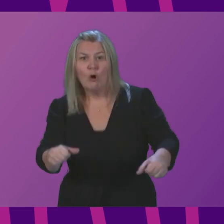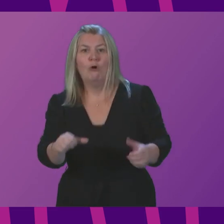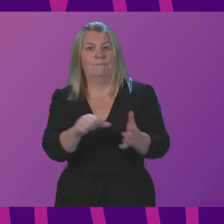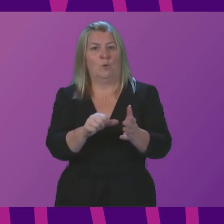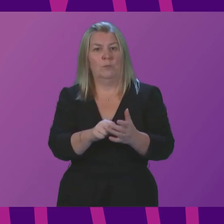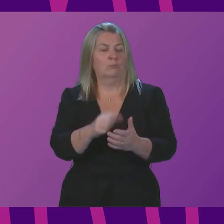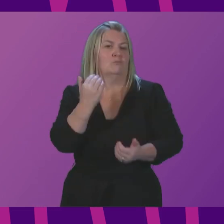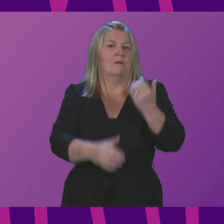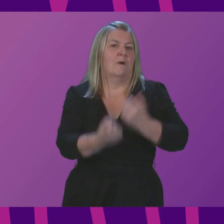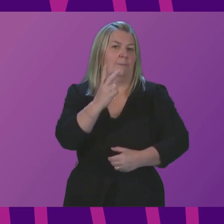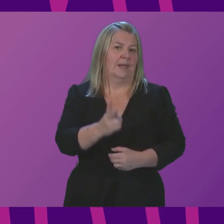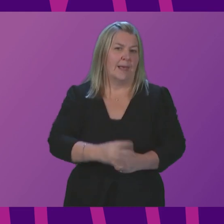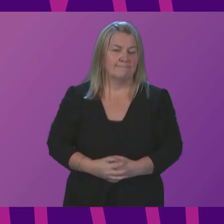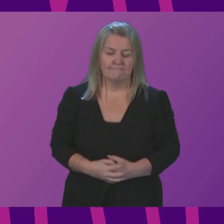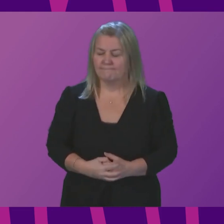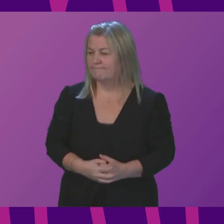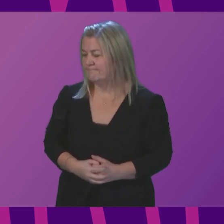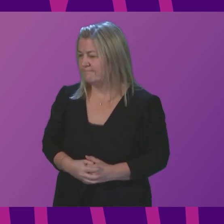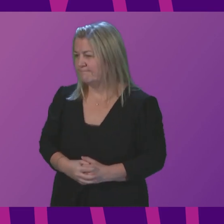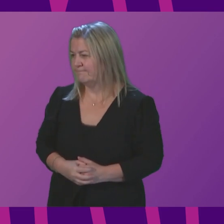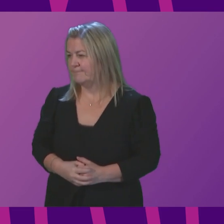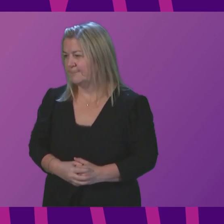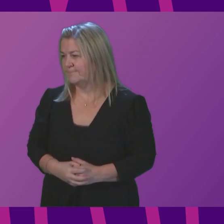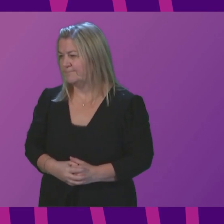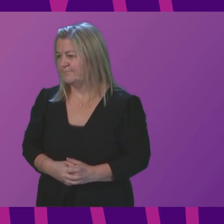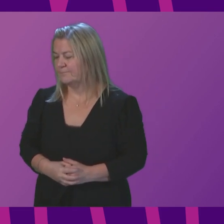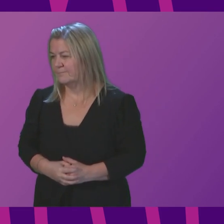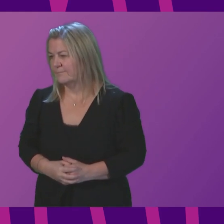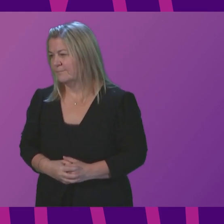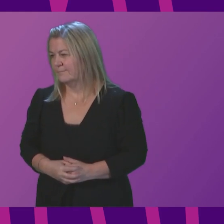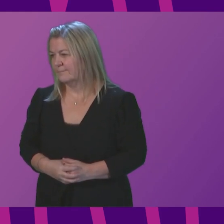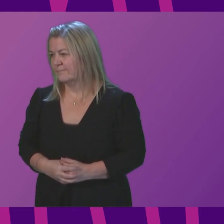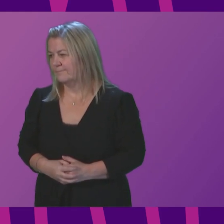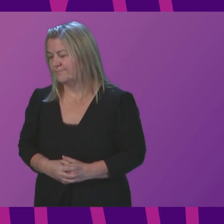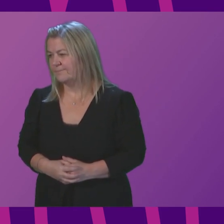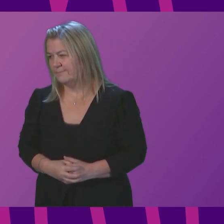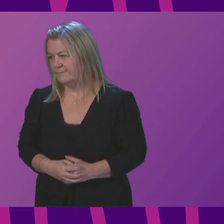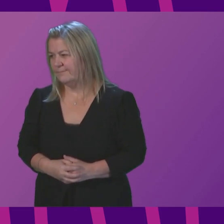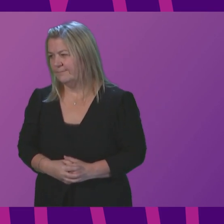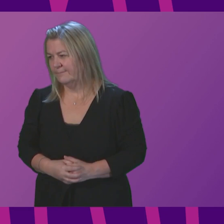in the future.